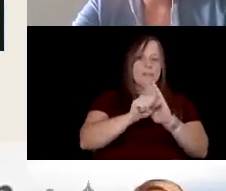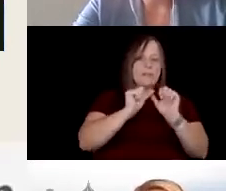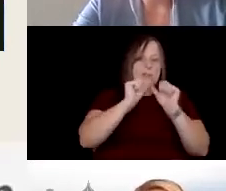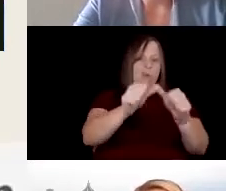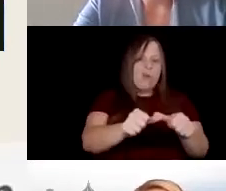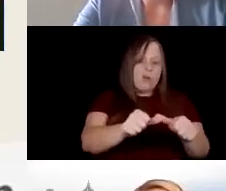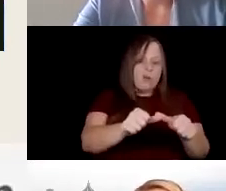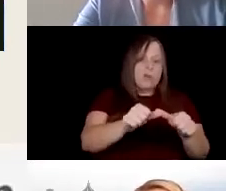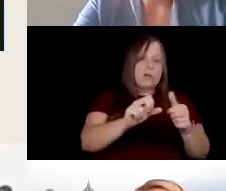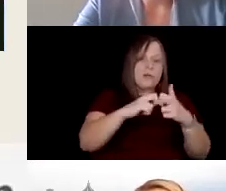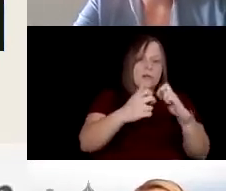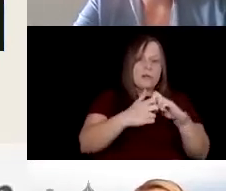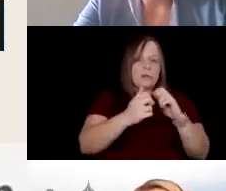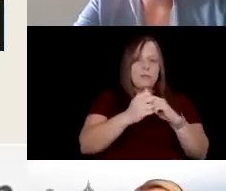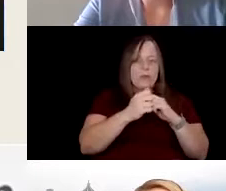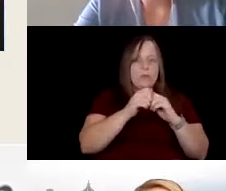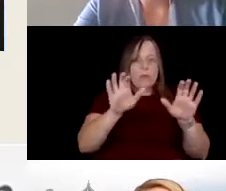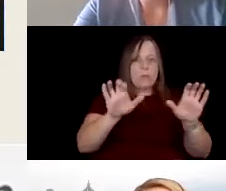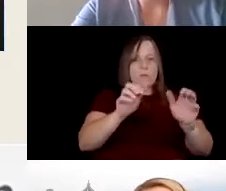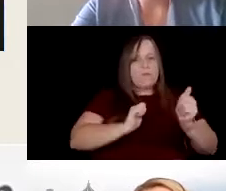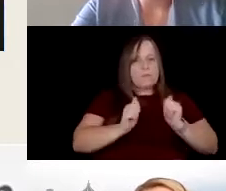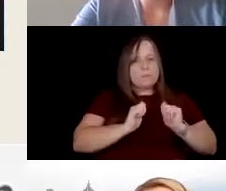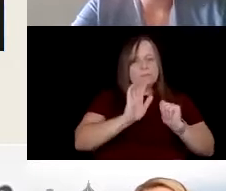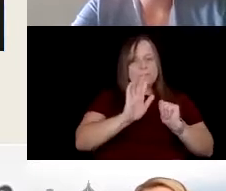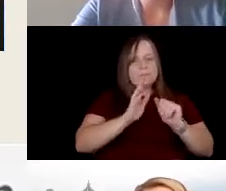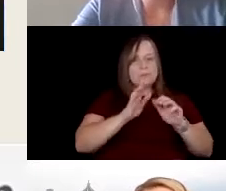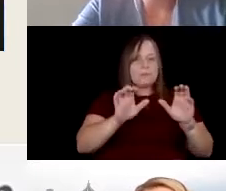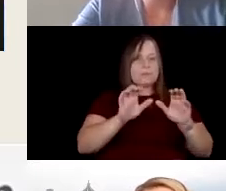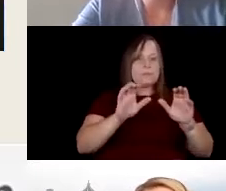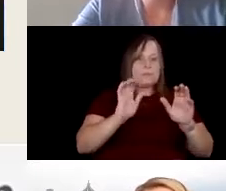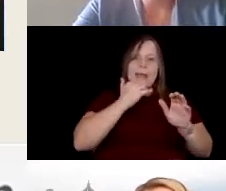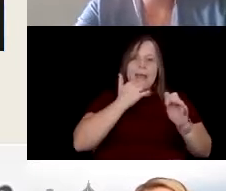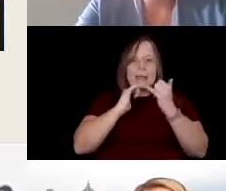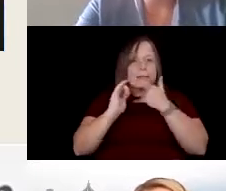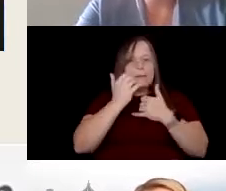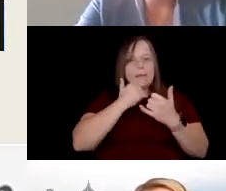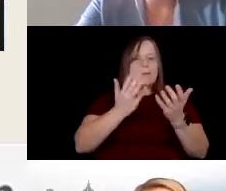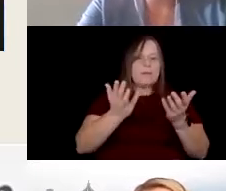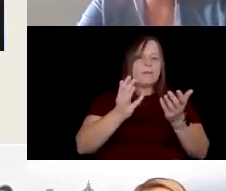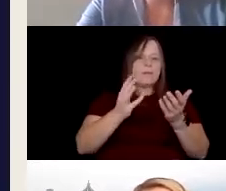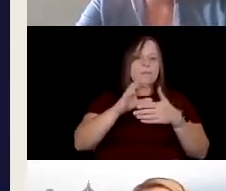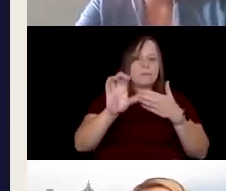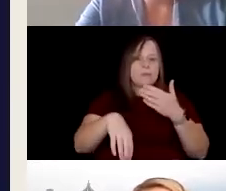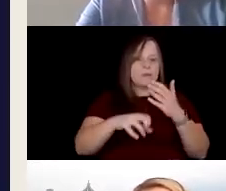It can lead to issues with your performance in the military, more accidents, and an increased risk of subsequent concussions.